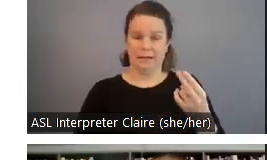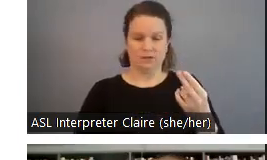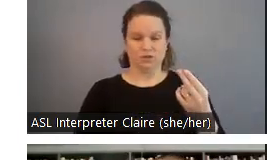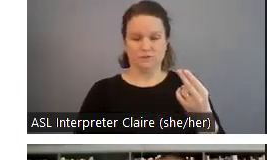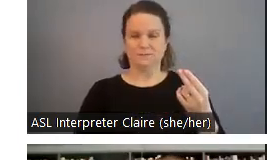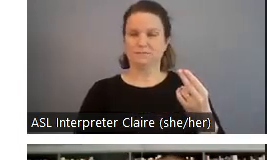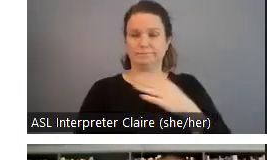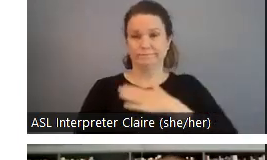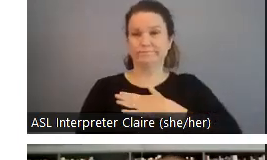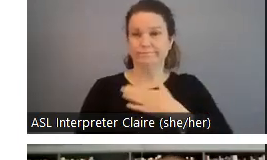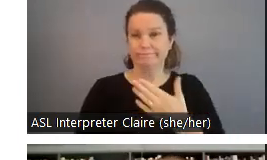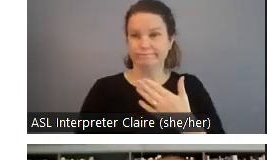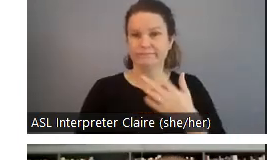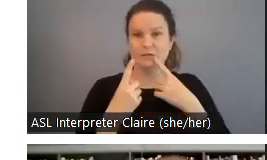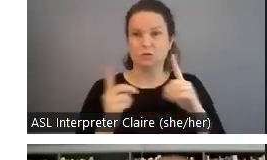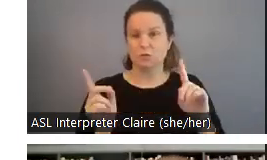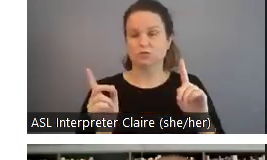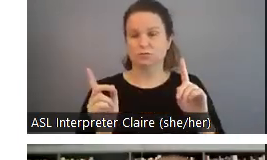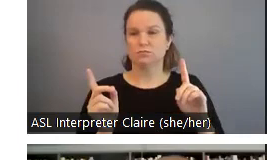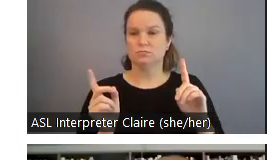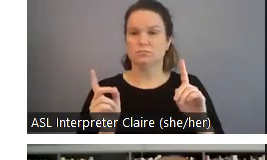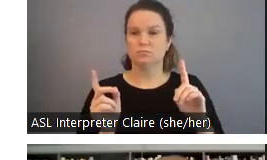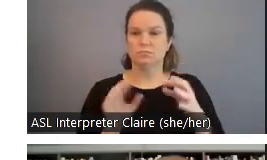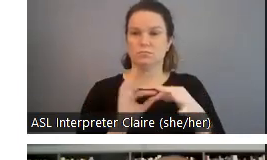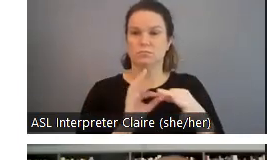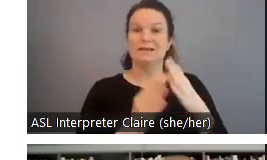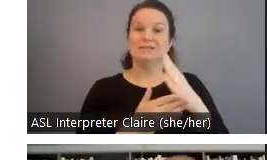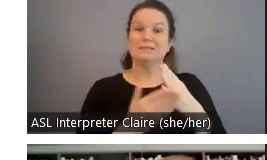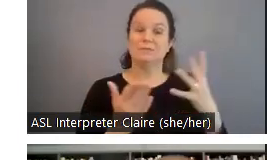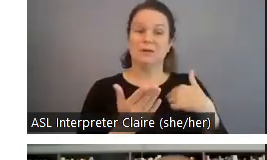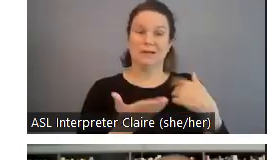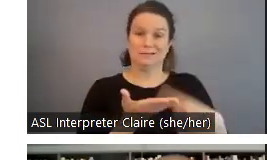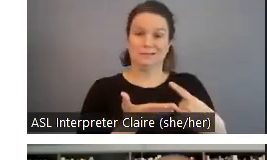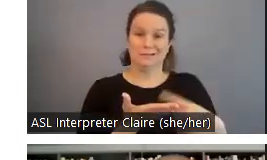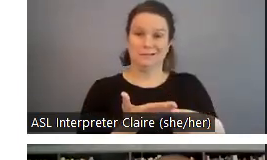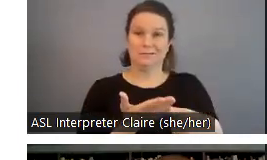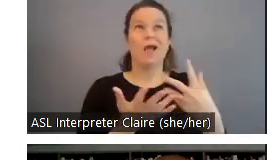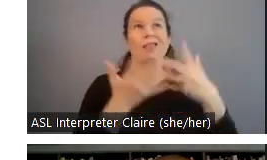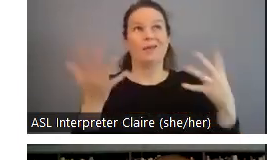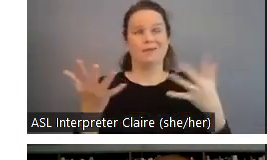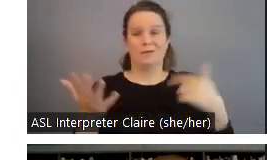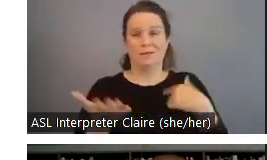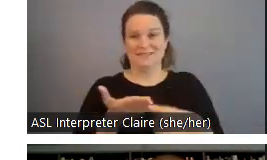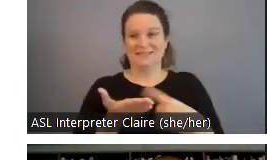that some of the things that I will talk about is, or a lot of what I will be